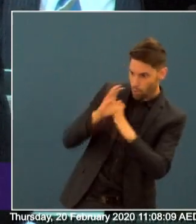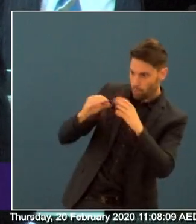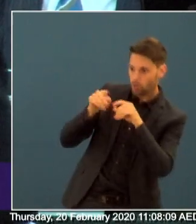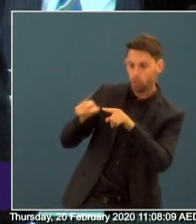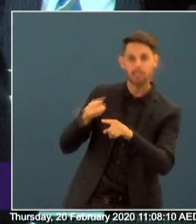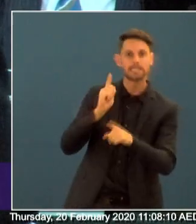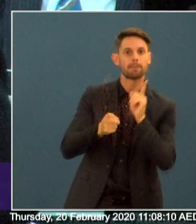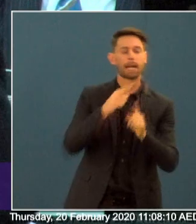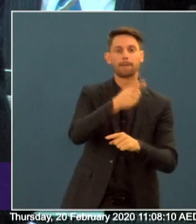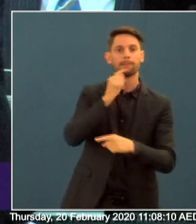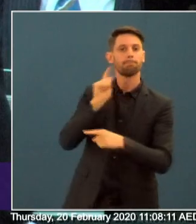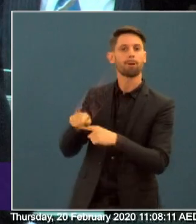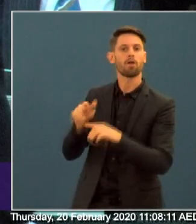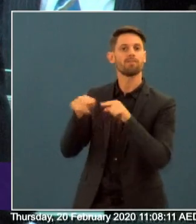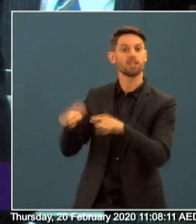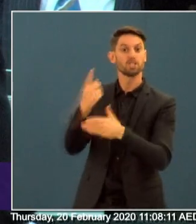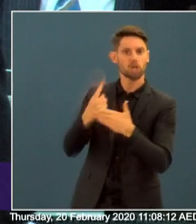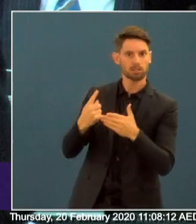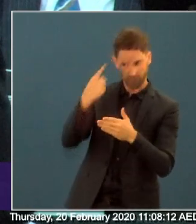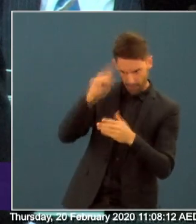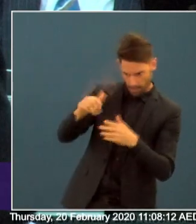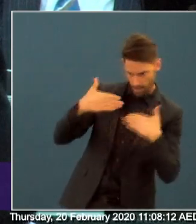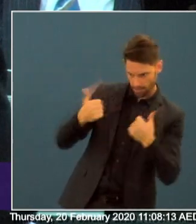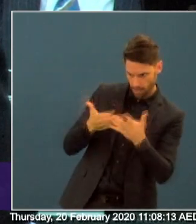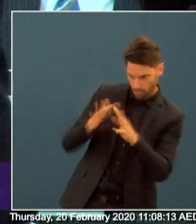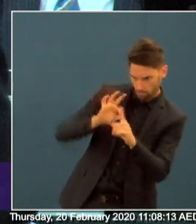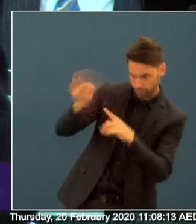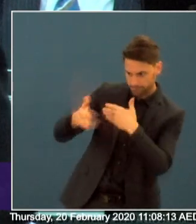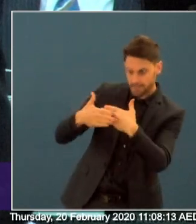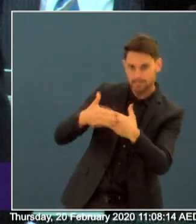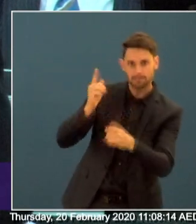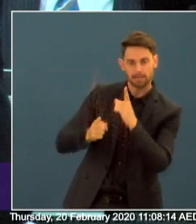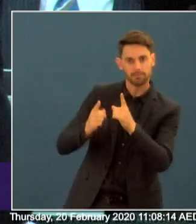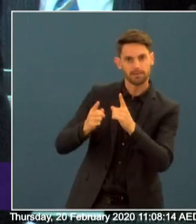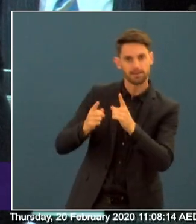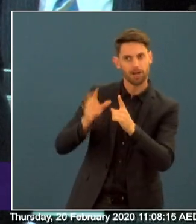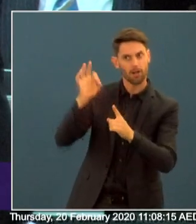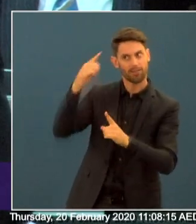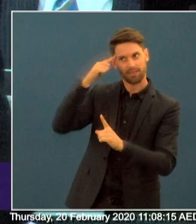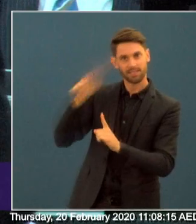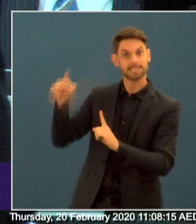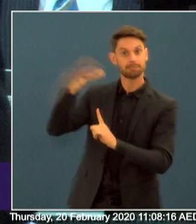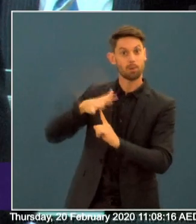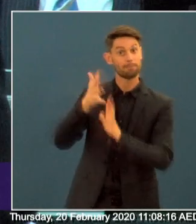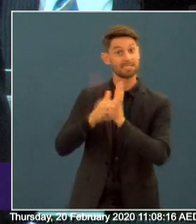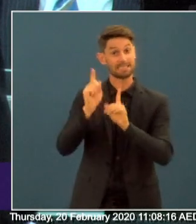or what the particular needs or issues might be? Do you think even the dynamic of patient/doctor relationship has a